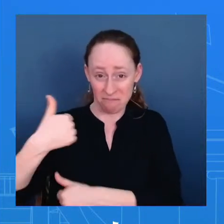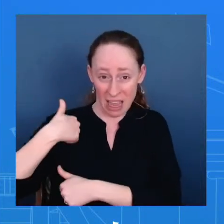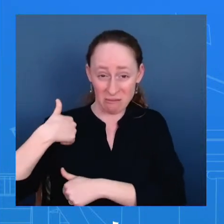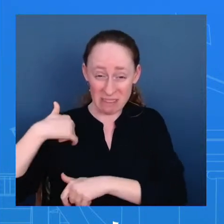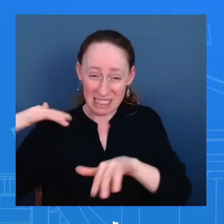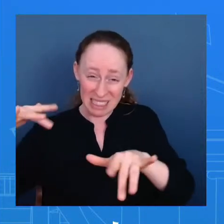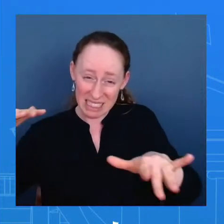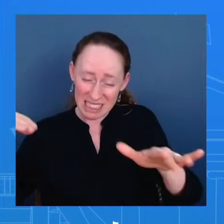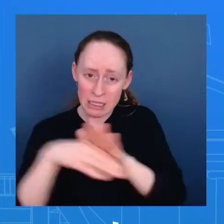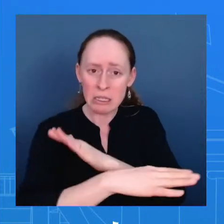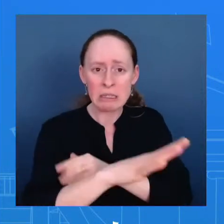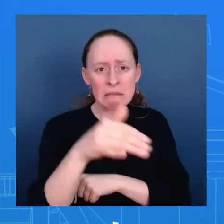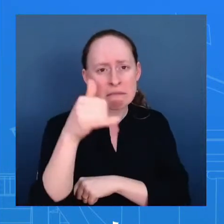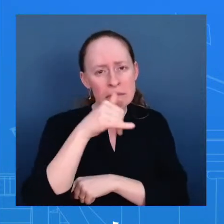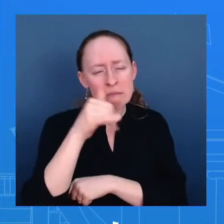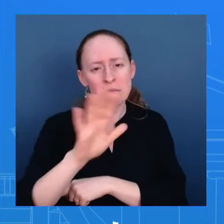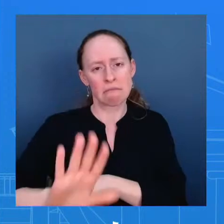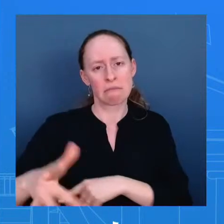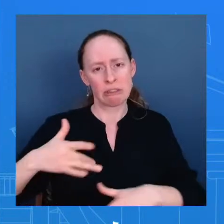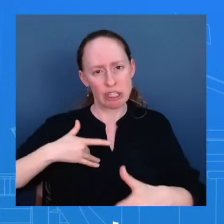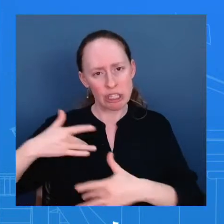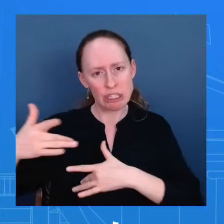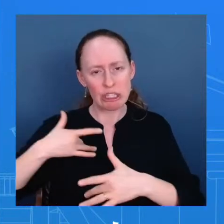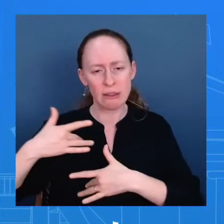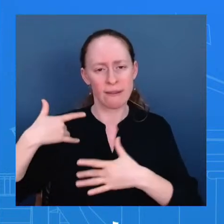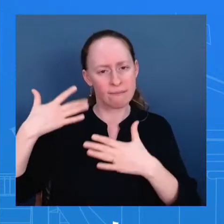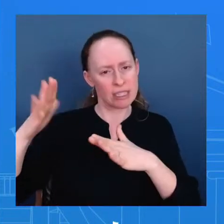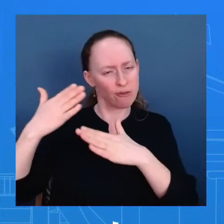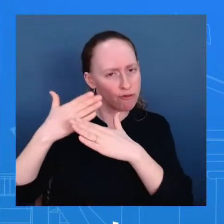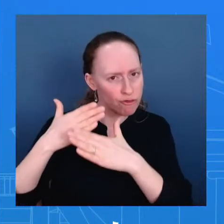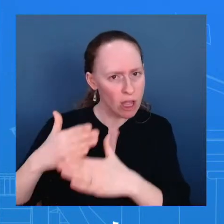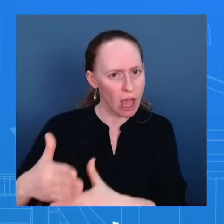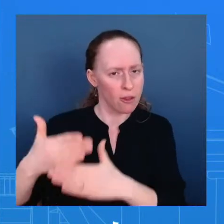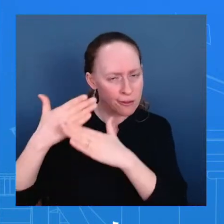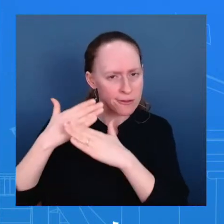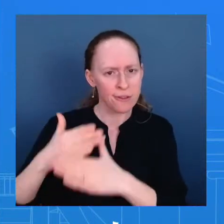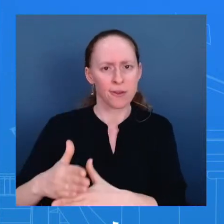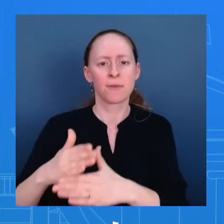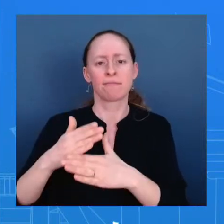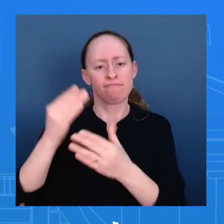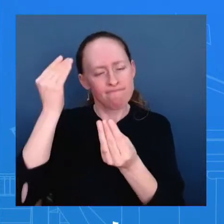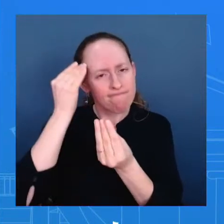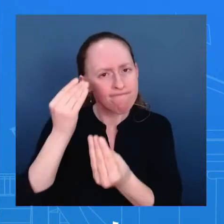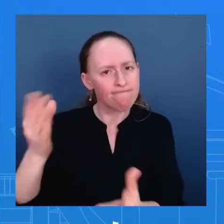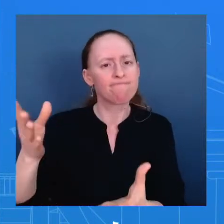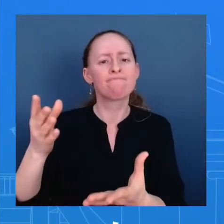We've made that clear to our Israeli counterparts. We'll continue to do that. What we have been told by the Israelis